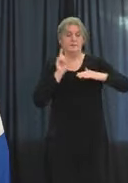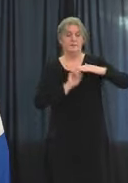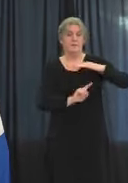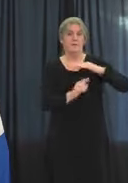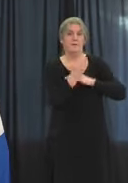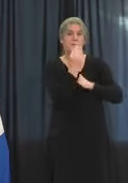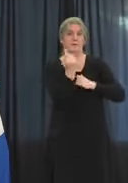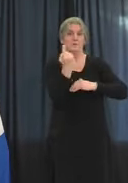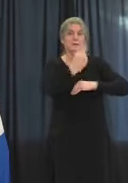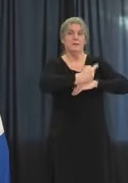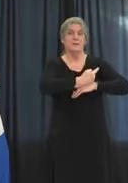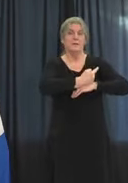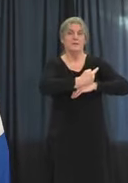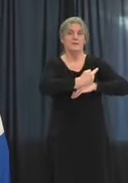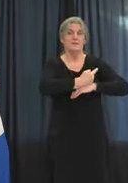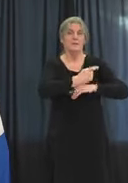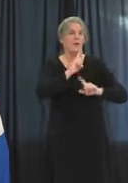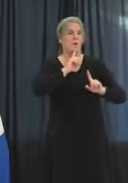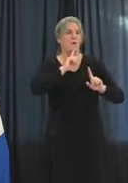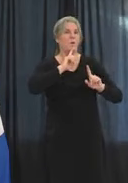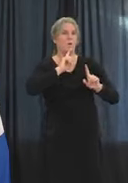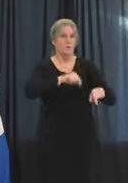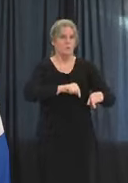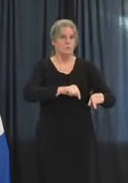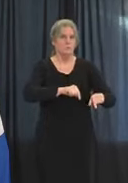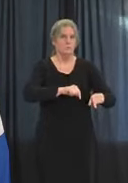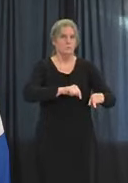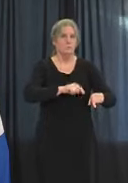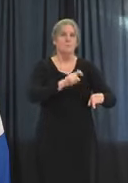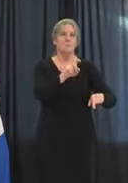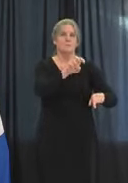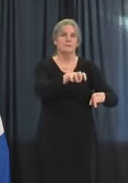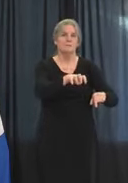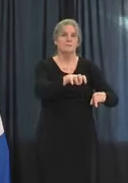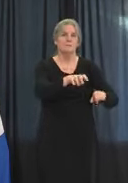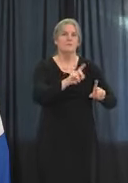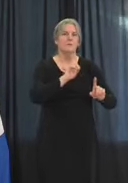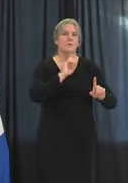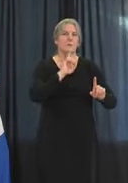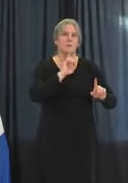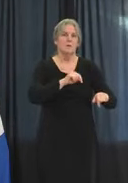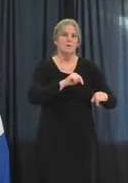for 14 days back that however is in order.